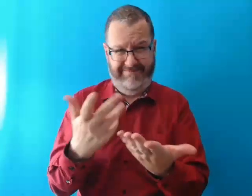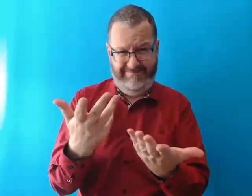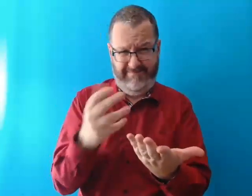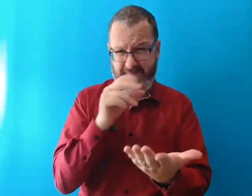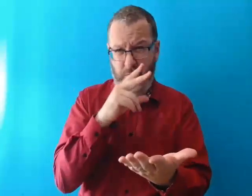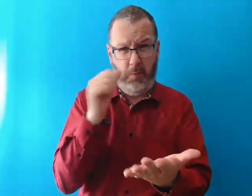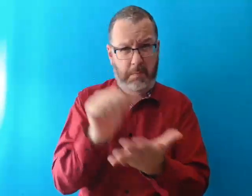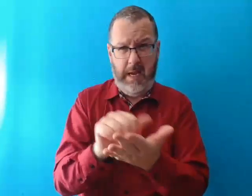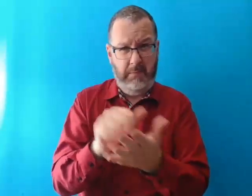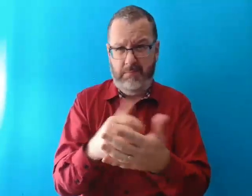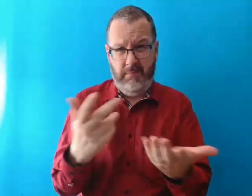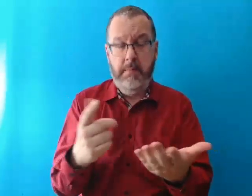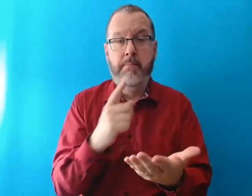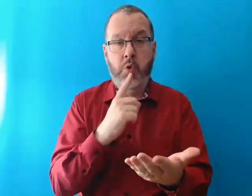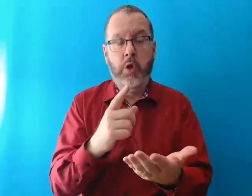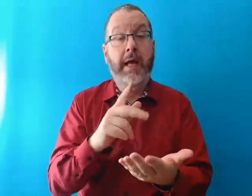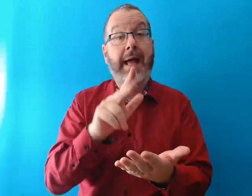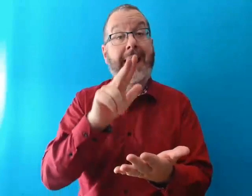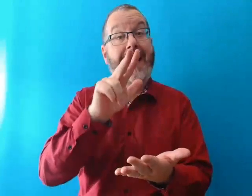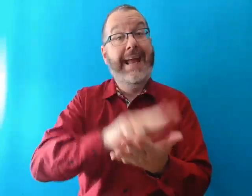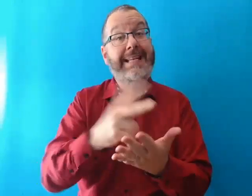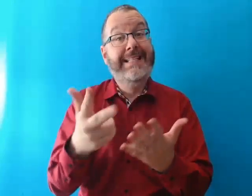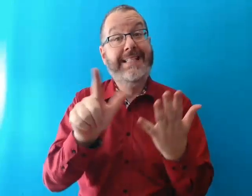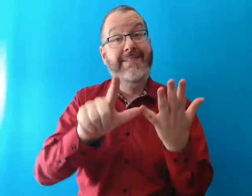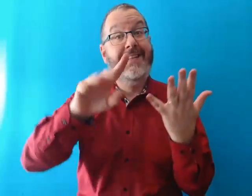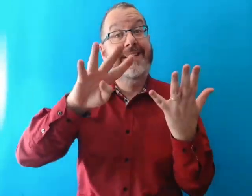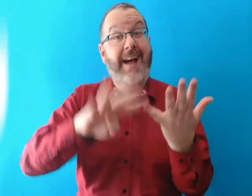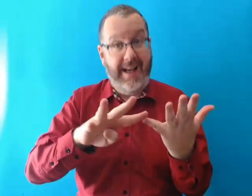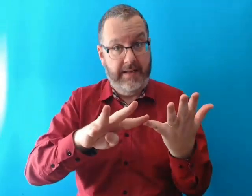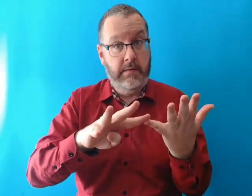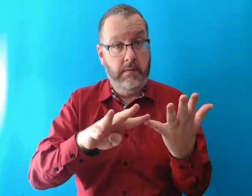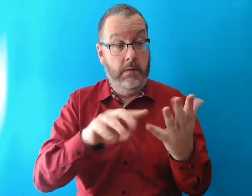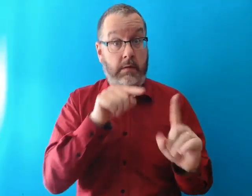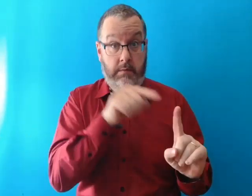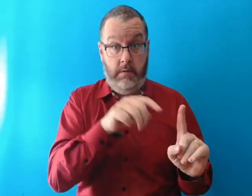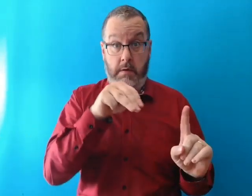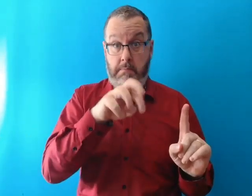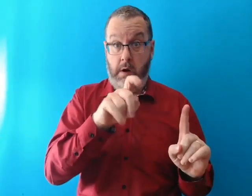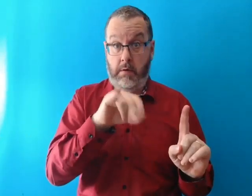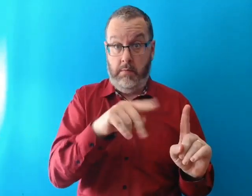In 1879 he brought a hearing man, Michael Faraher,